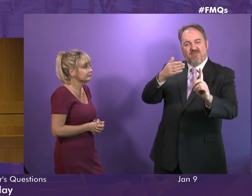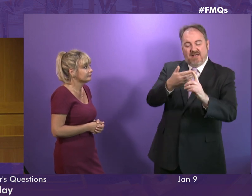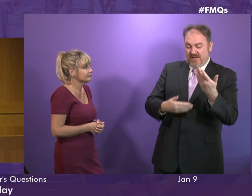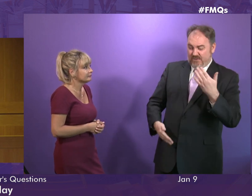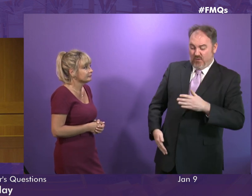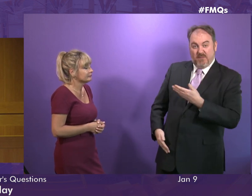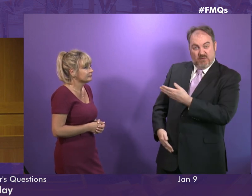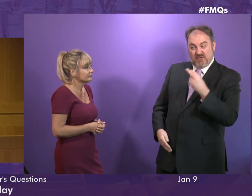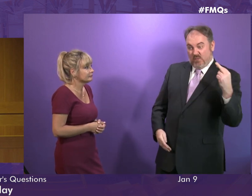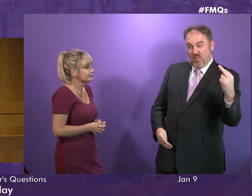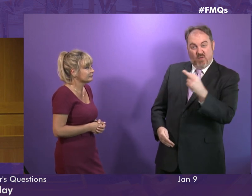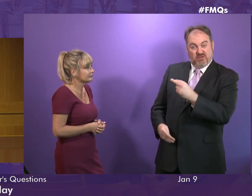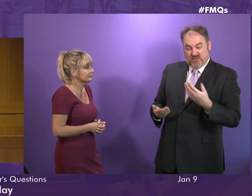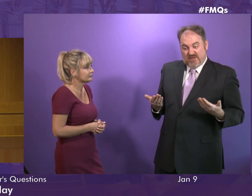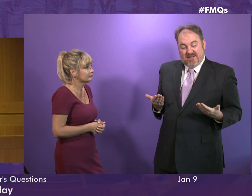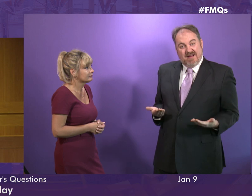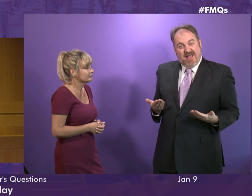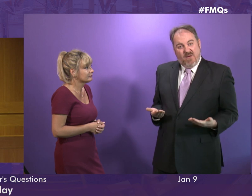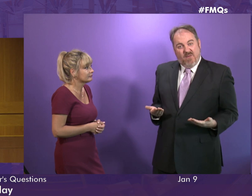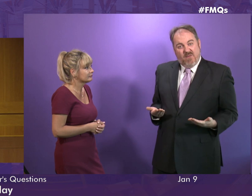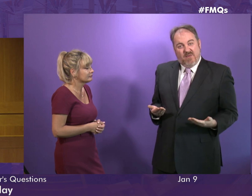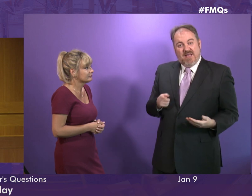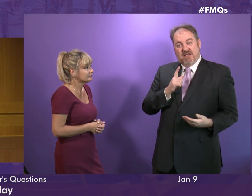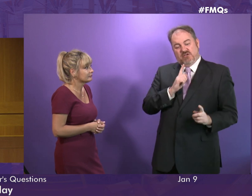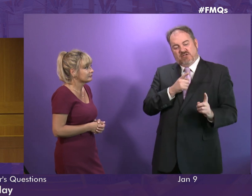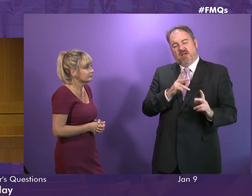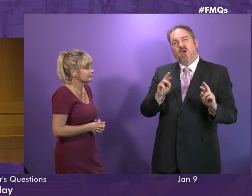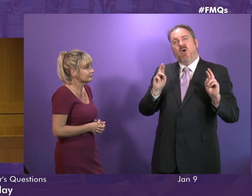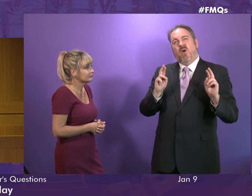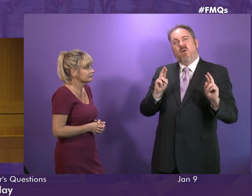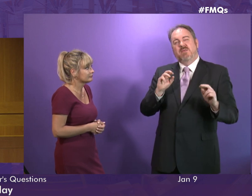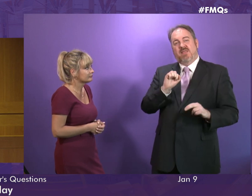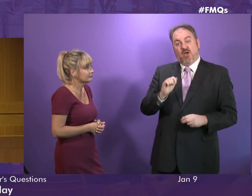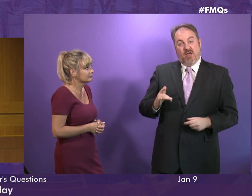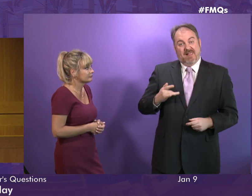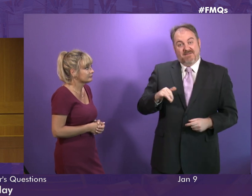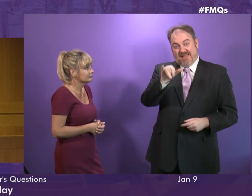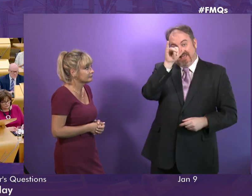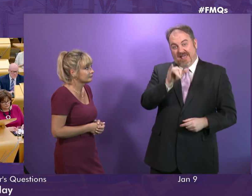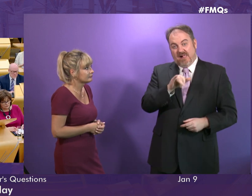is watching this session—and give her some hope that her living hell will end soon?